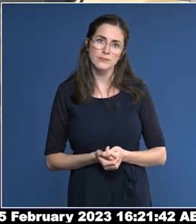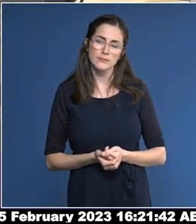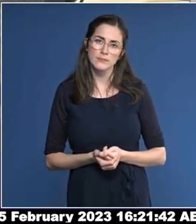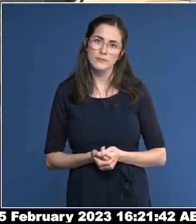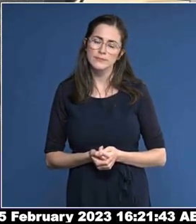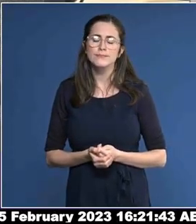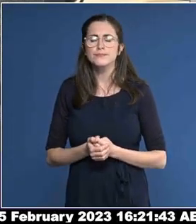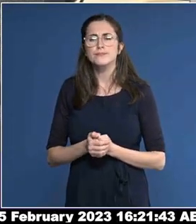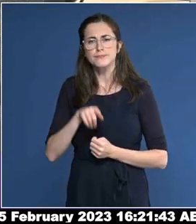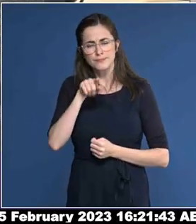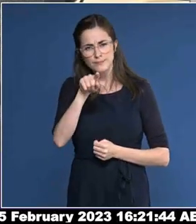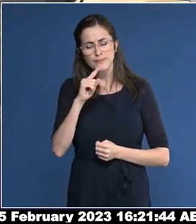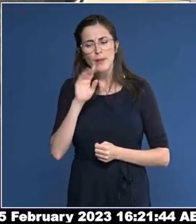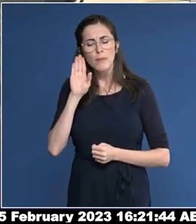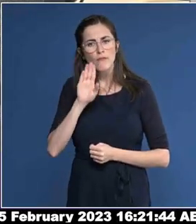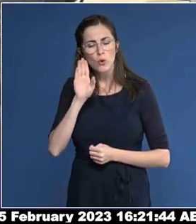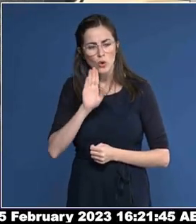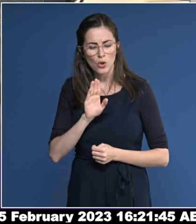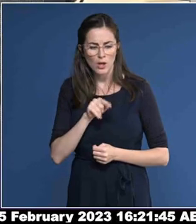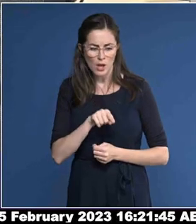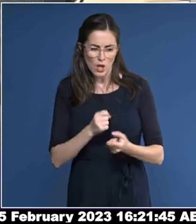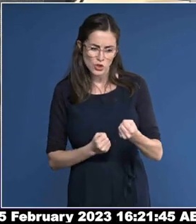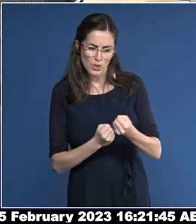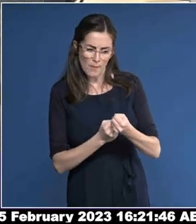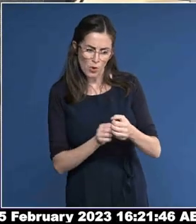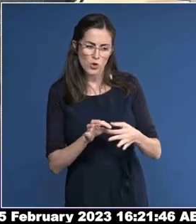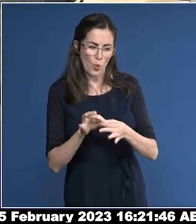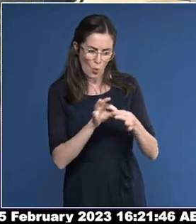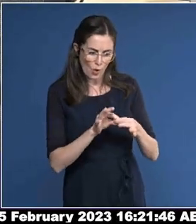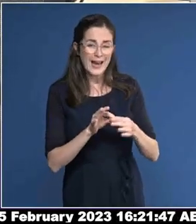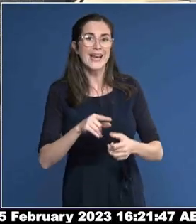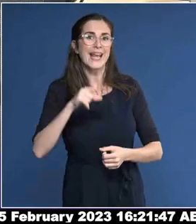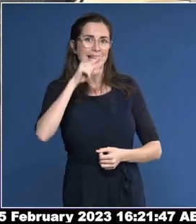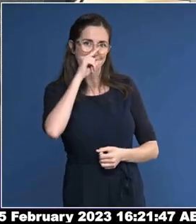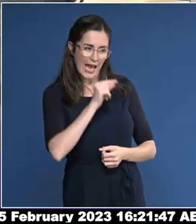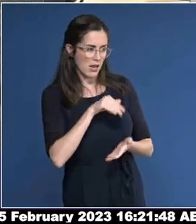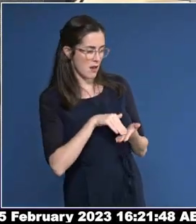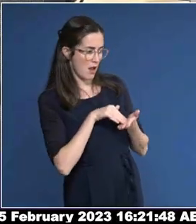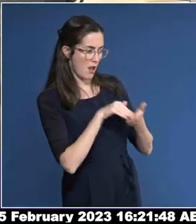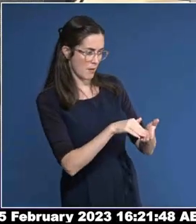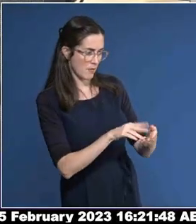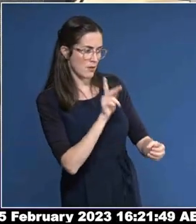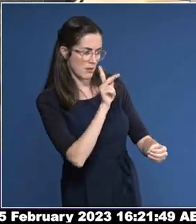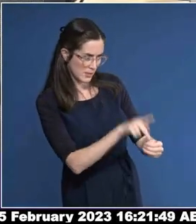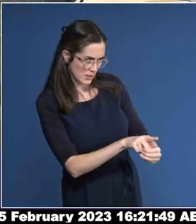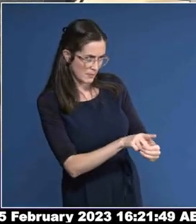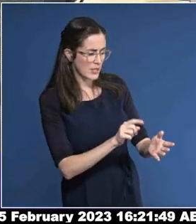coordinators to assist and enable the participant to question and seek information